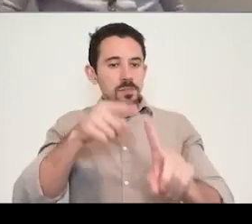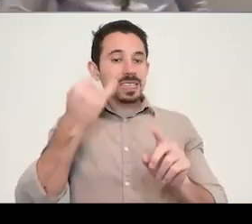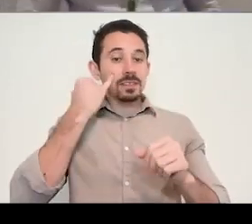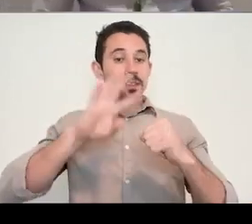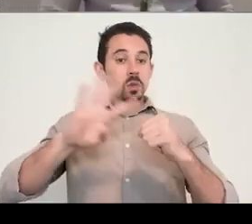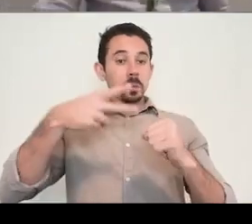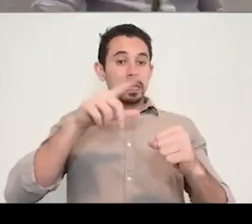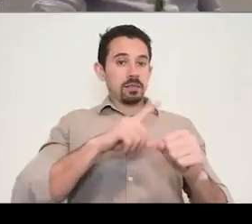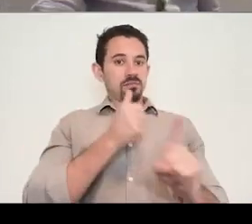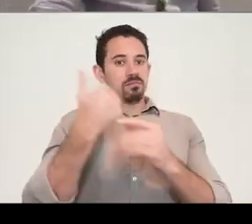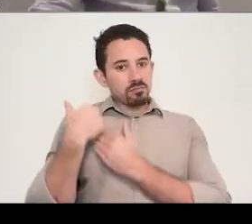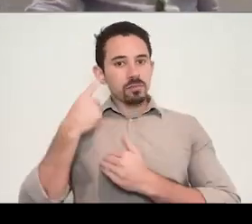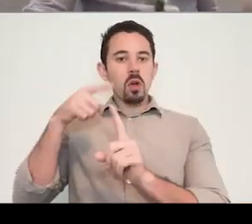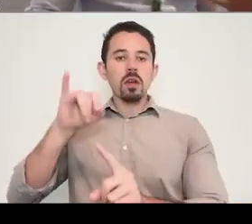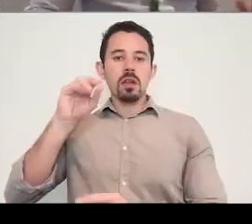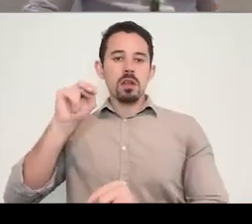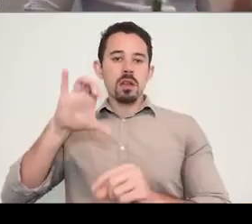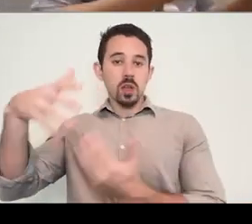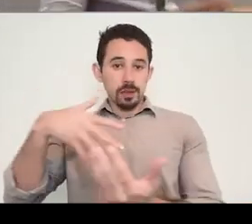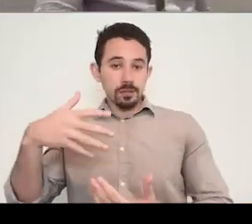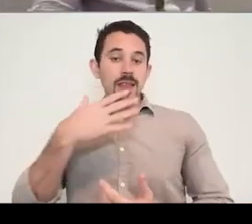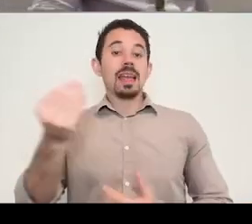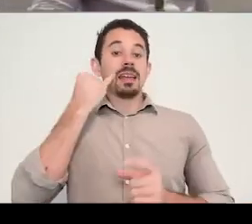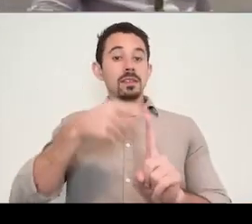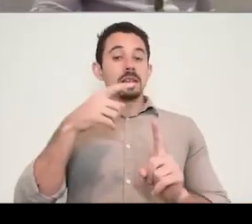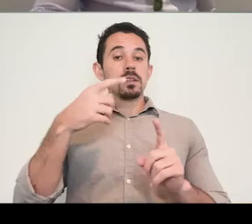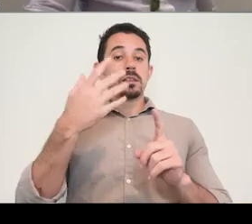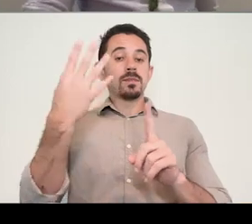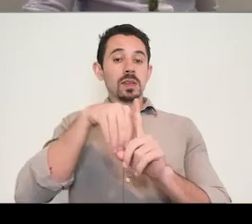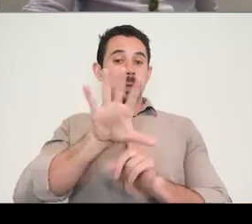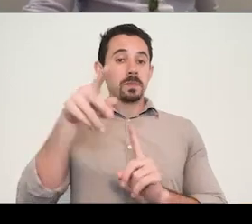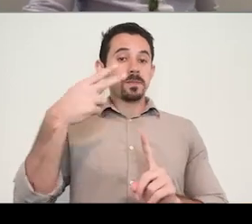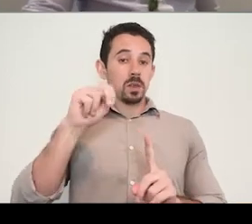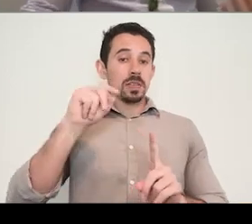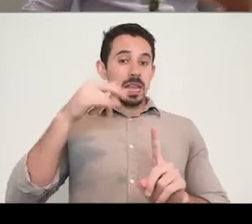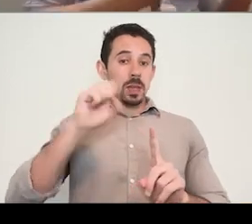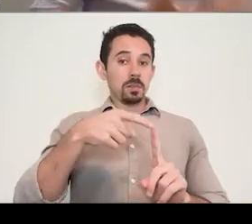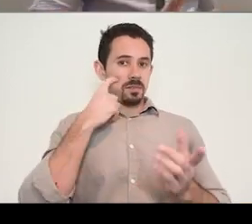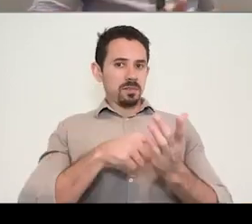examine if secreted Pel is responsible for ionic interactions and if the phenotypes we observed